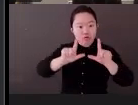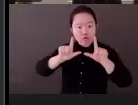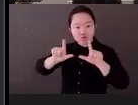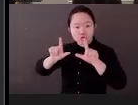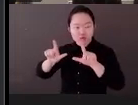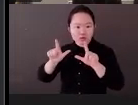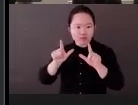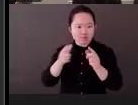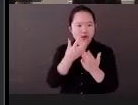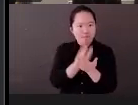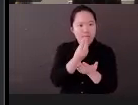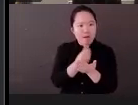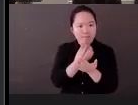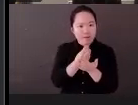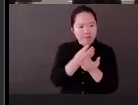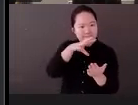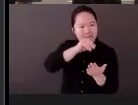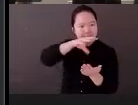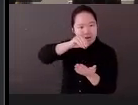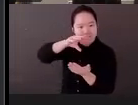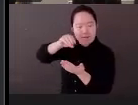and there is also ID image